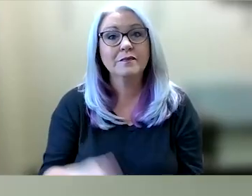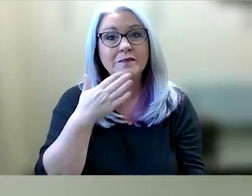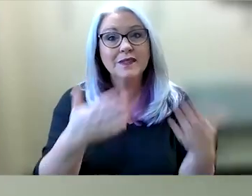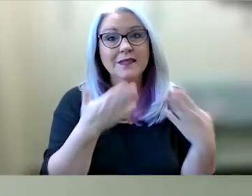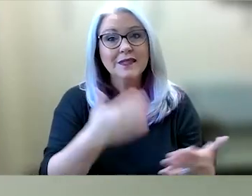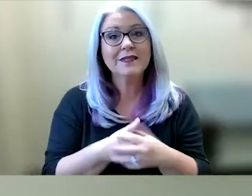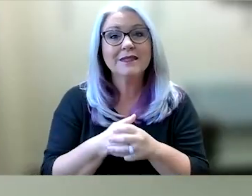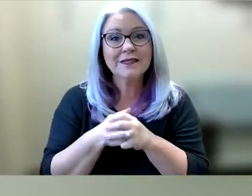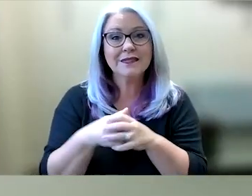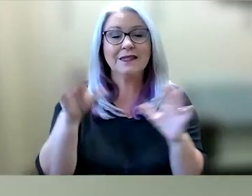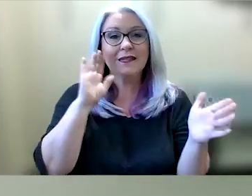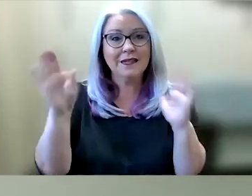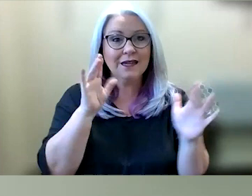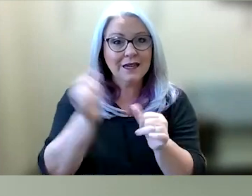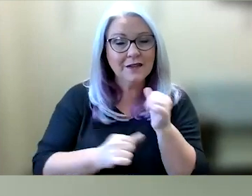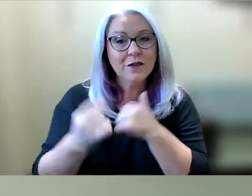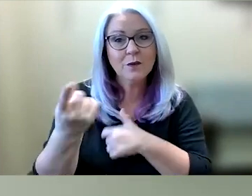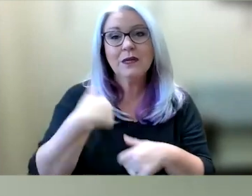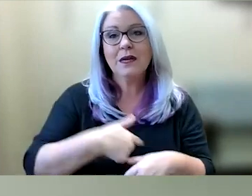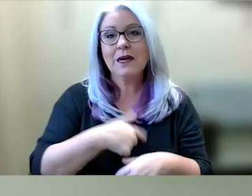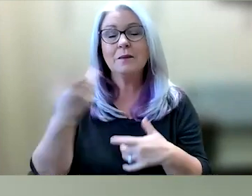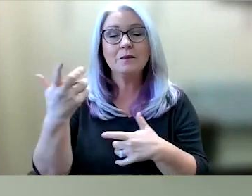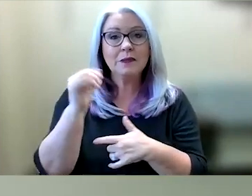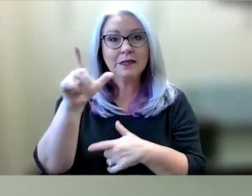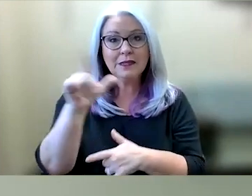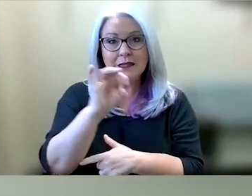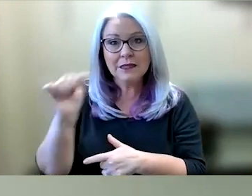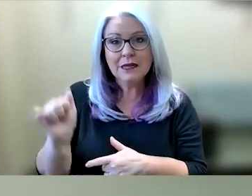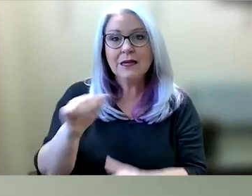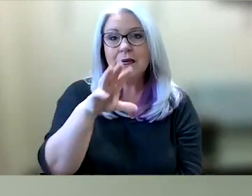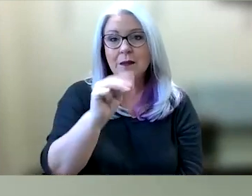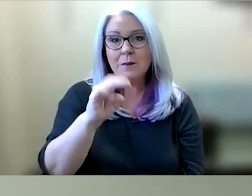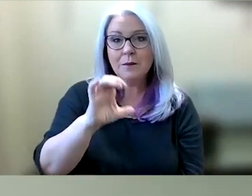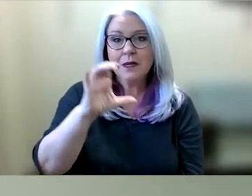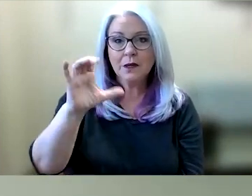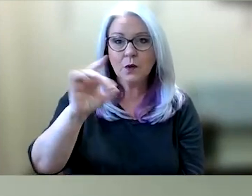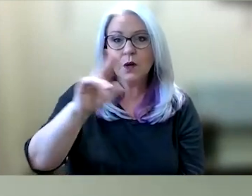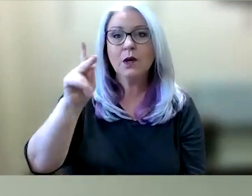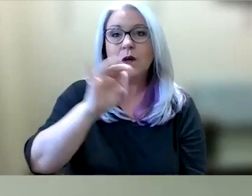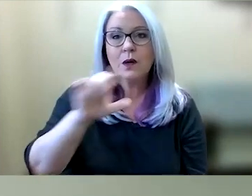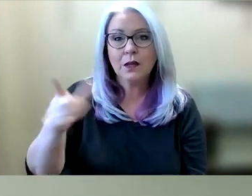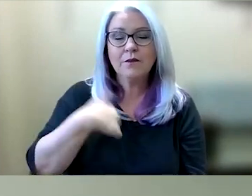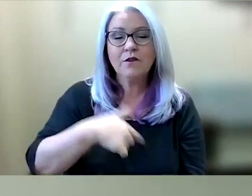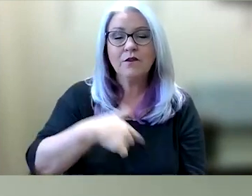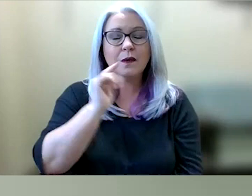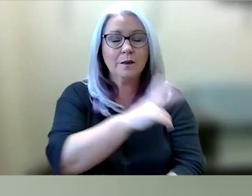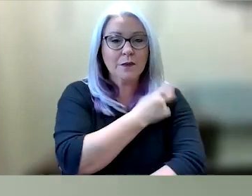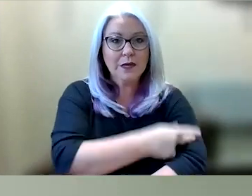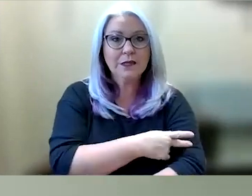I'm Lisa McCorkell and I'm the cofounder of the patient led research collaborative, which is a group of people with long